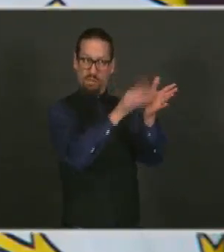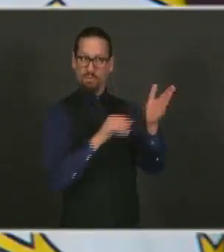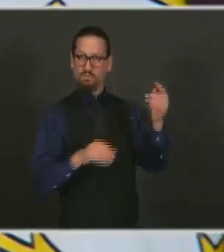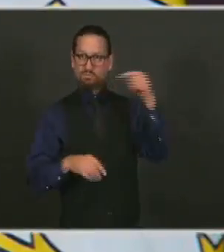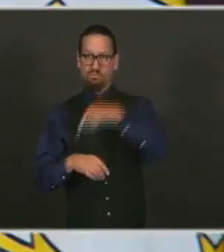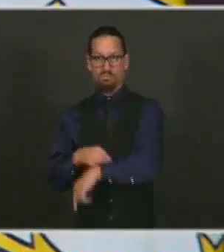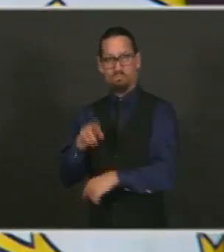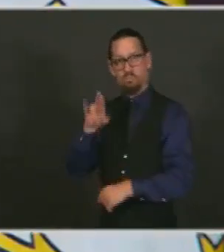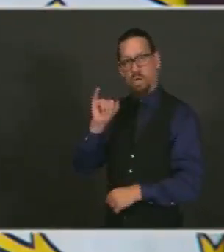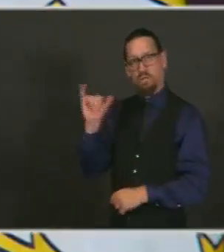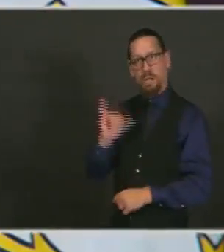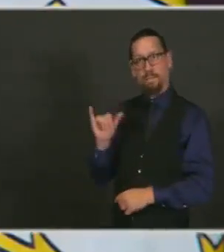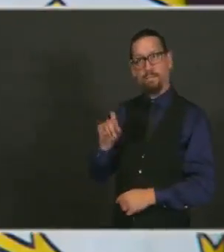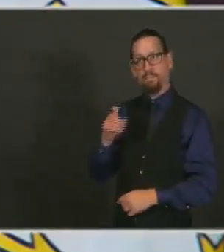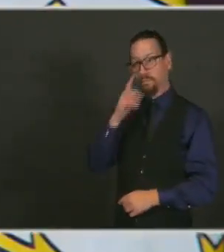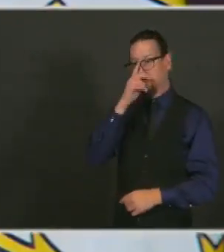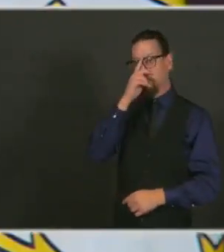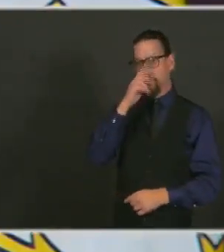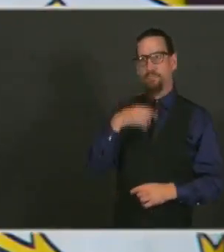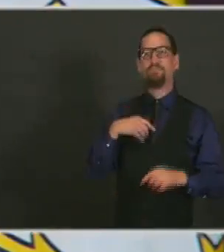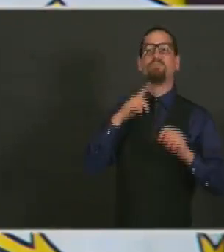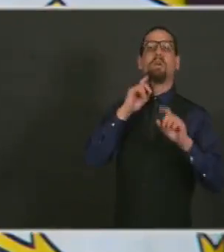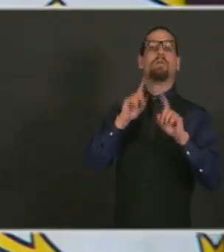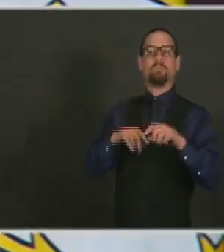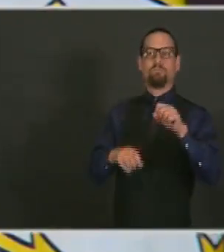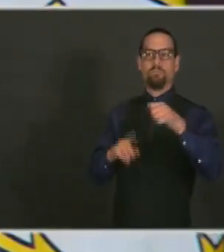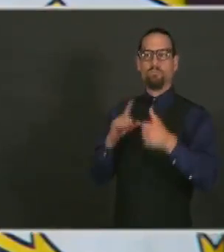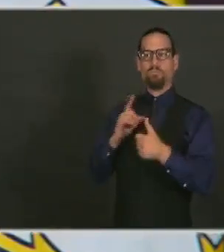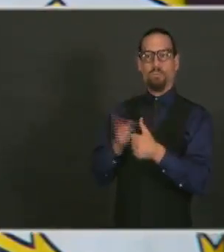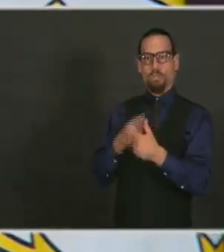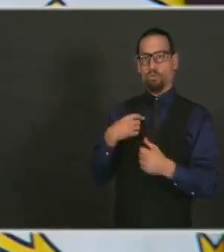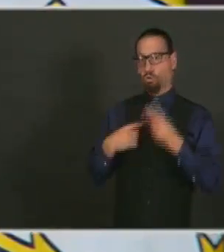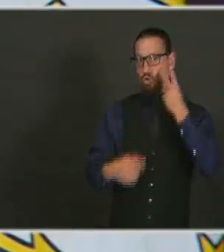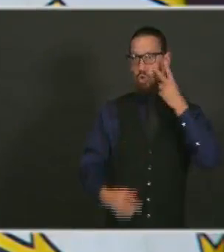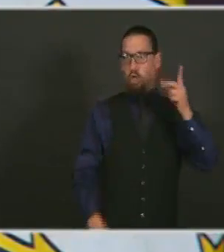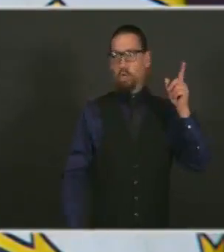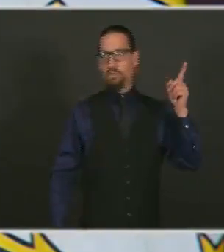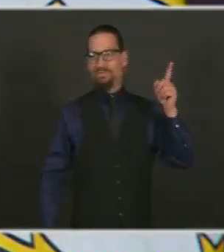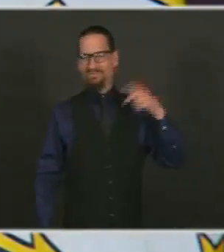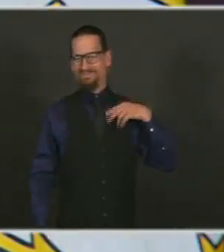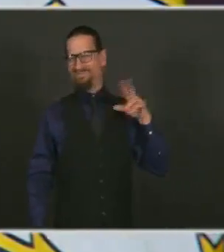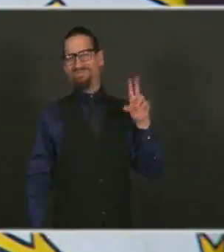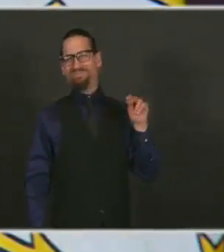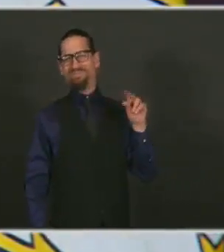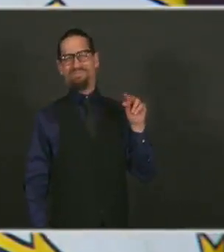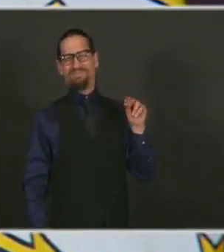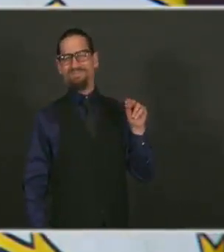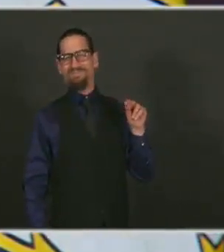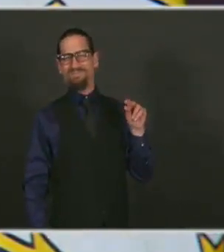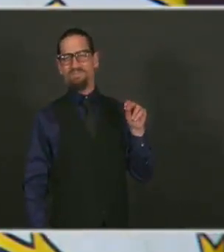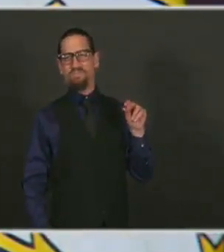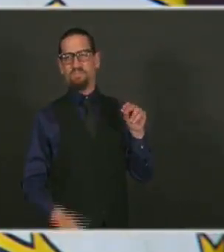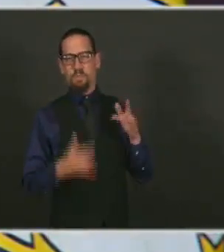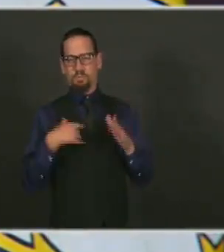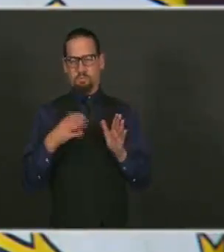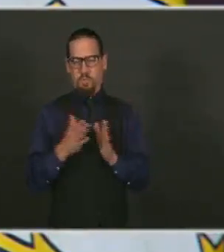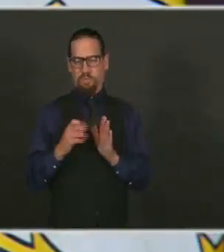HERE SOME PEOPLE SAY -- IS NOT HAVING A PROBLEM. WE ARE LOOKING AT THAT. I HAD UNTIL NOW